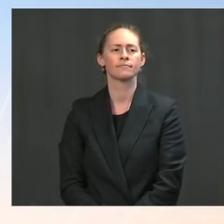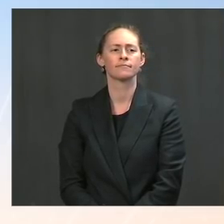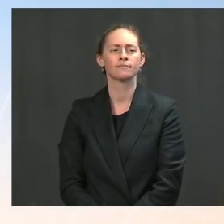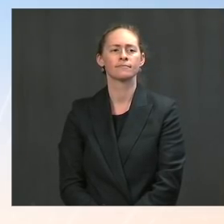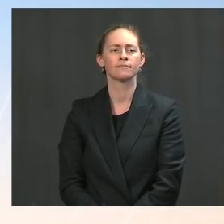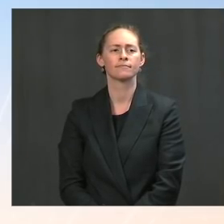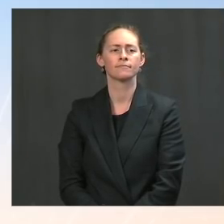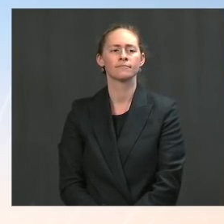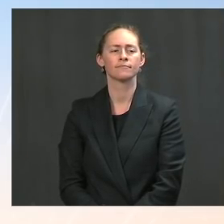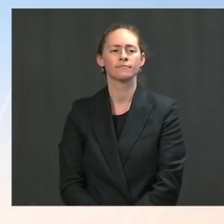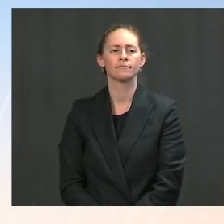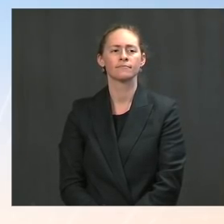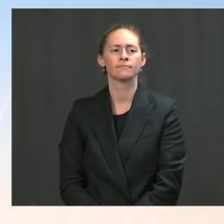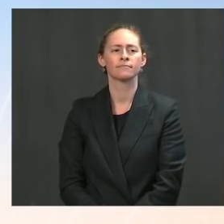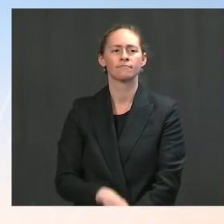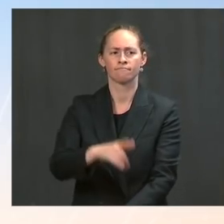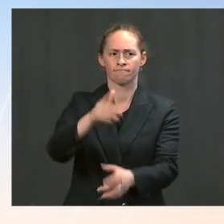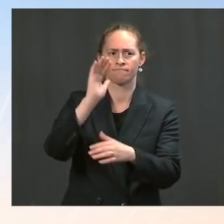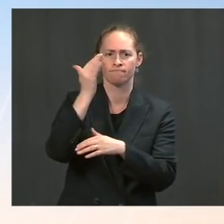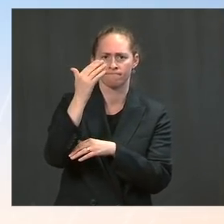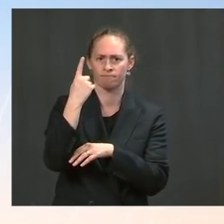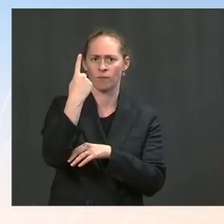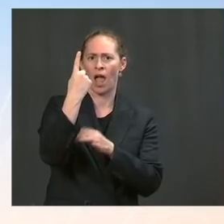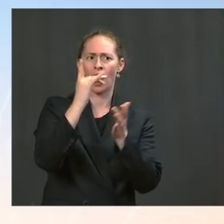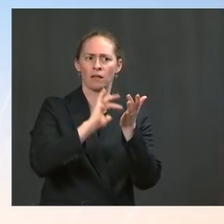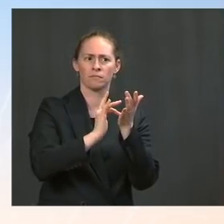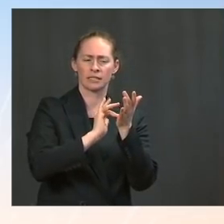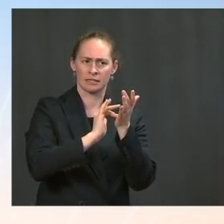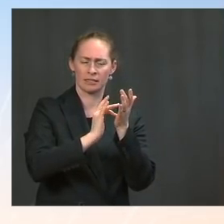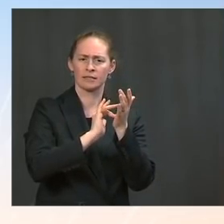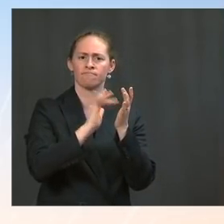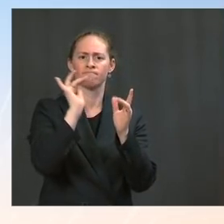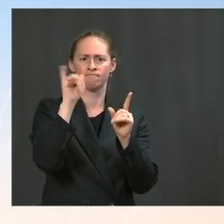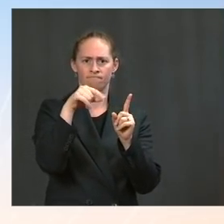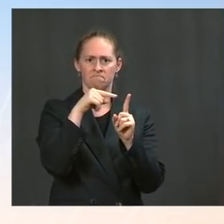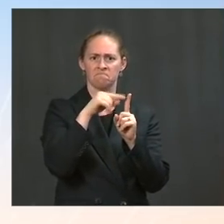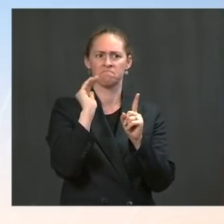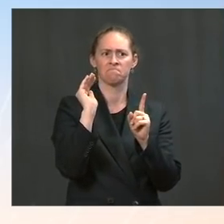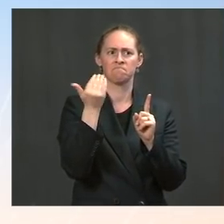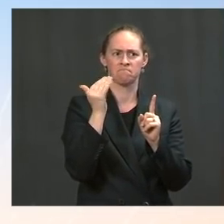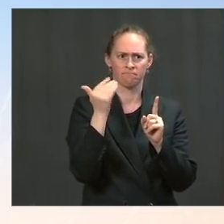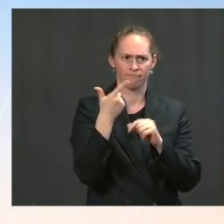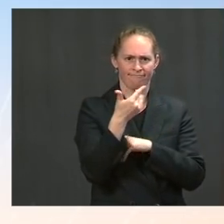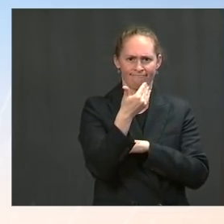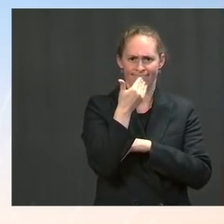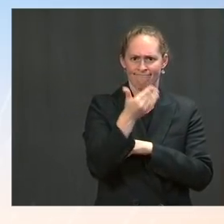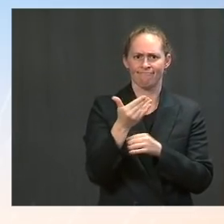I know that the FDA has weighed in on this -- I believe in March -- but I just wanted the administration's latest position on the drug.